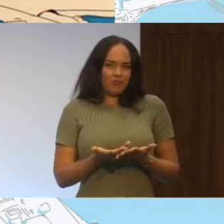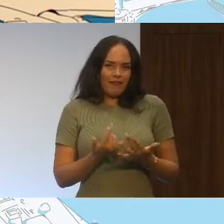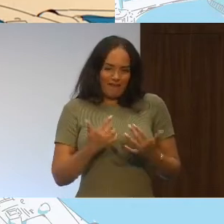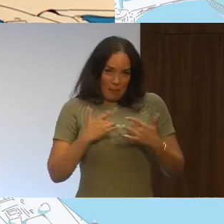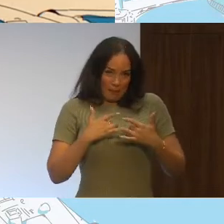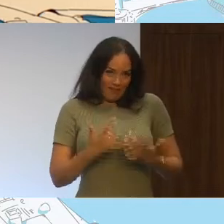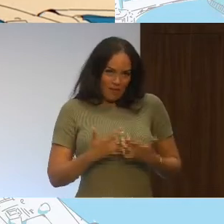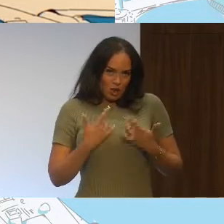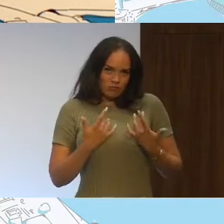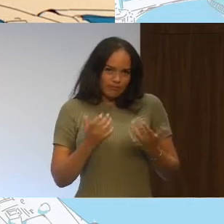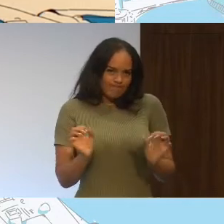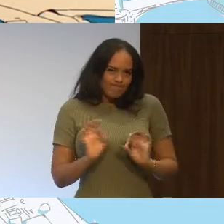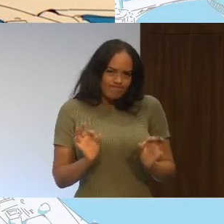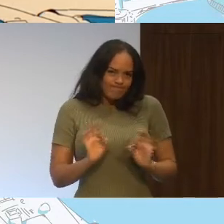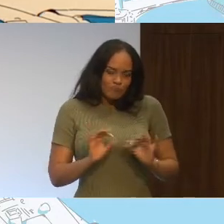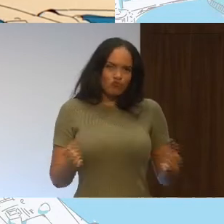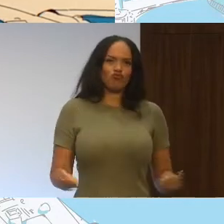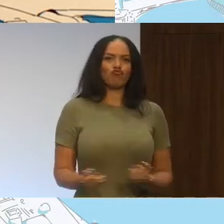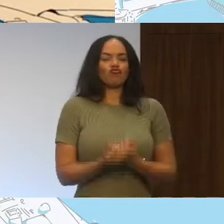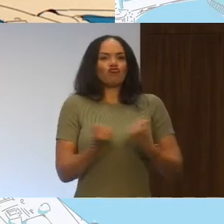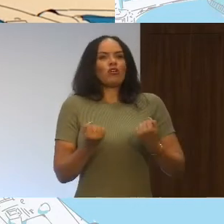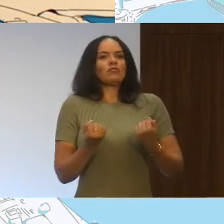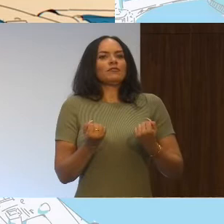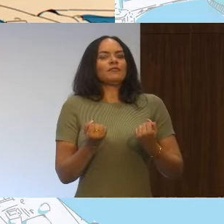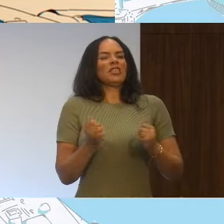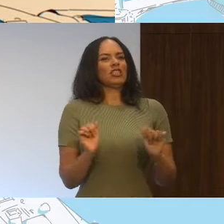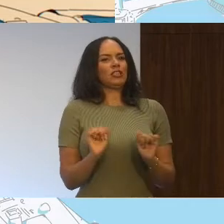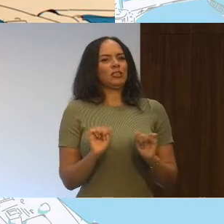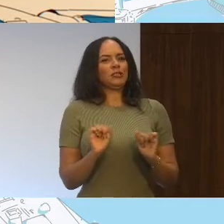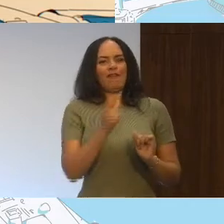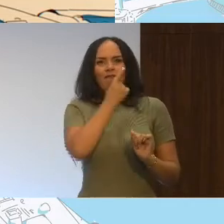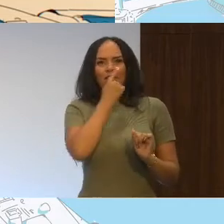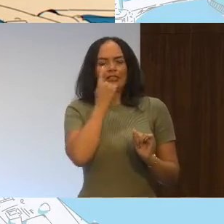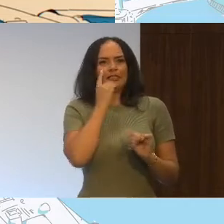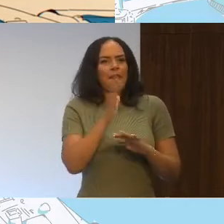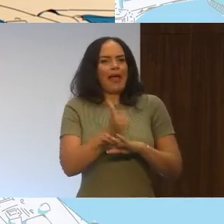So we cannot really recommend anything in that respect. Okay. Thank you.